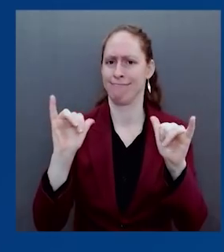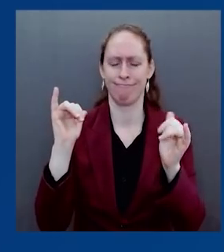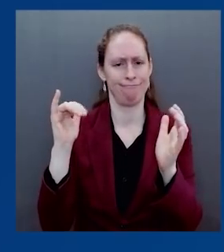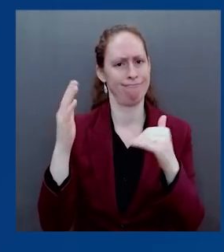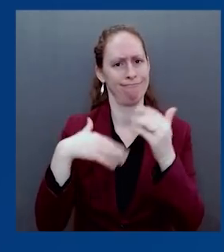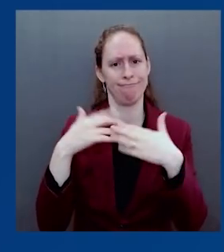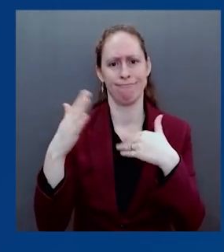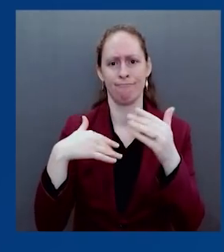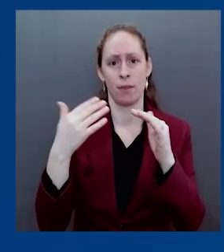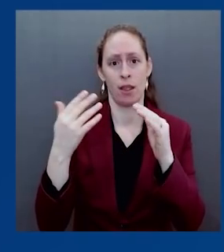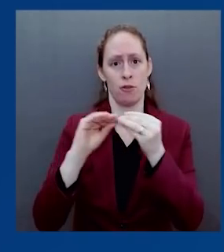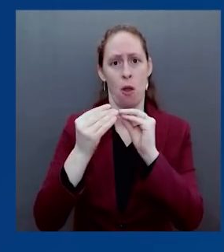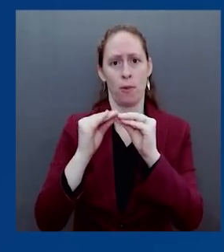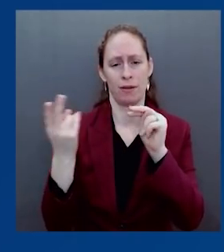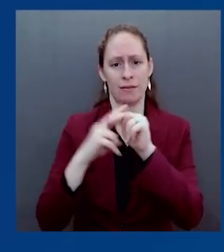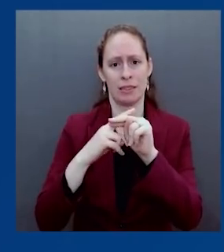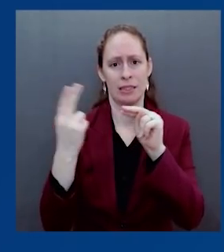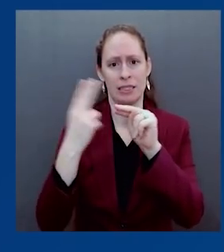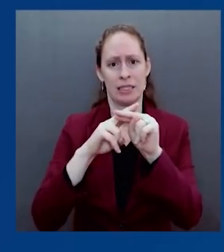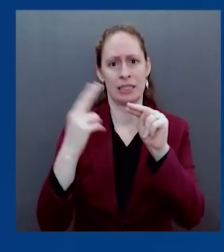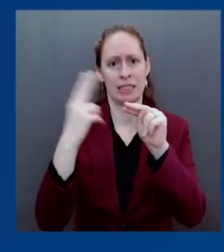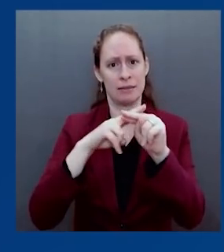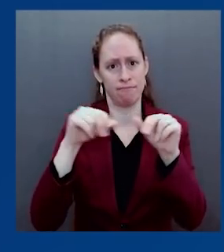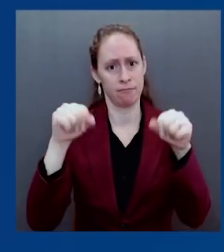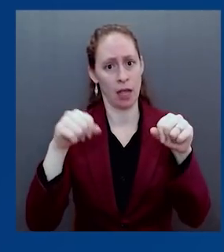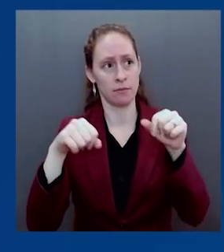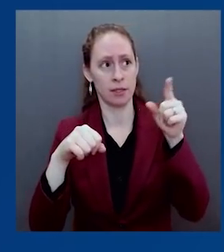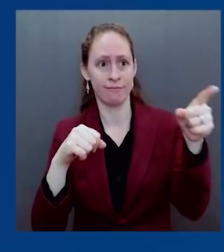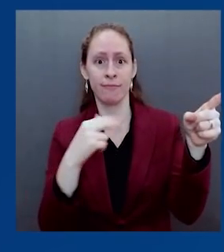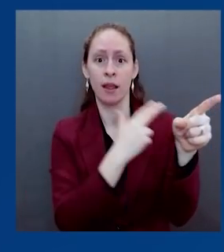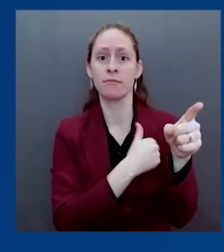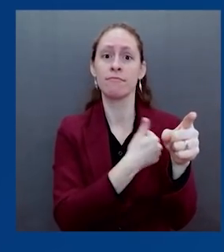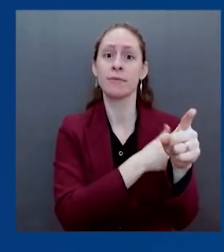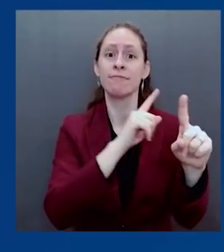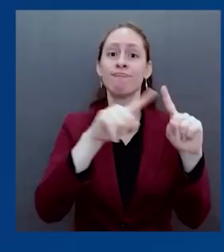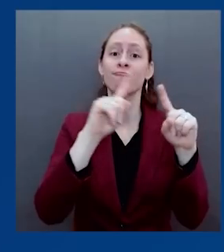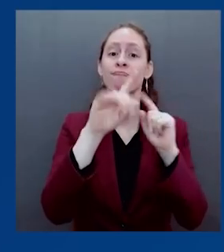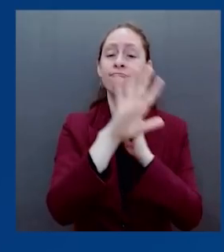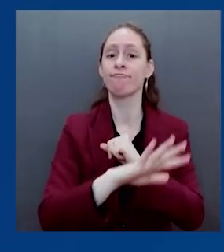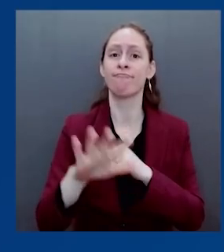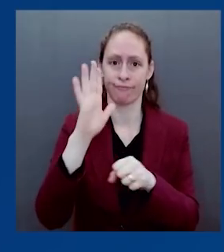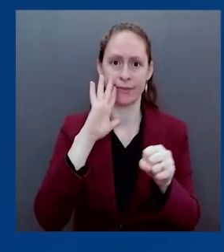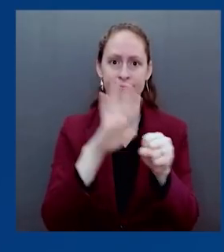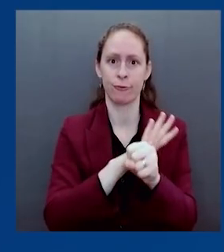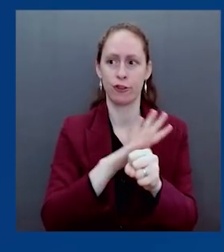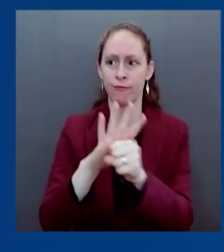As we see hospitals and health systems caring for more and more patients in the midst of staffing challenges